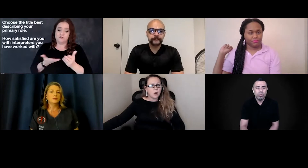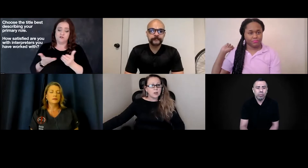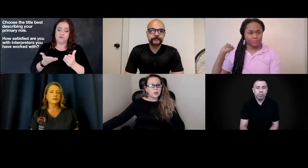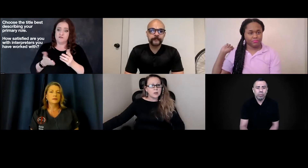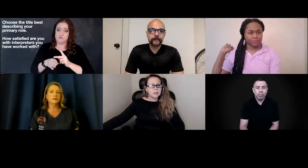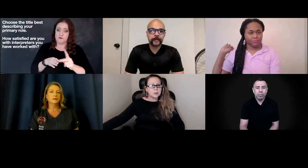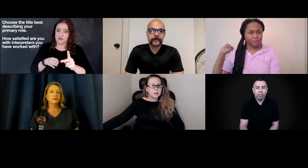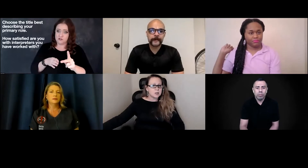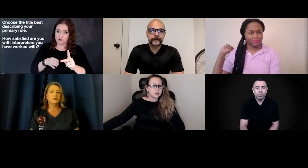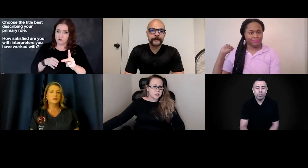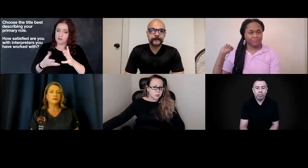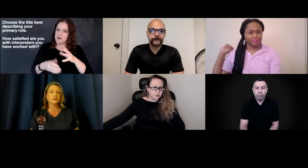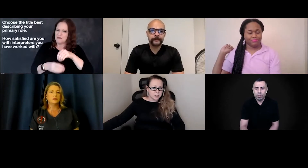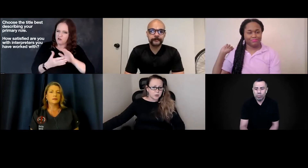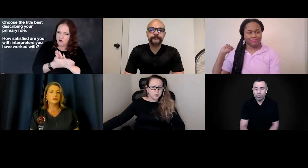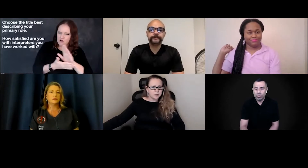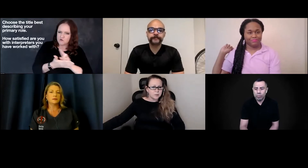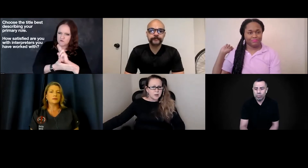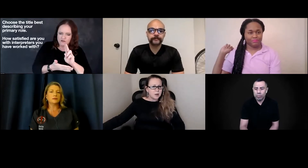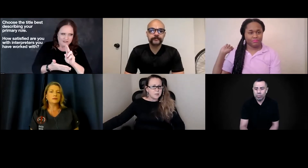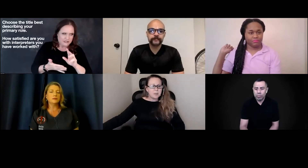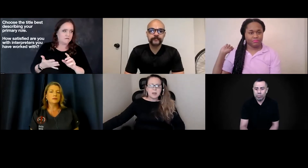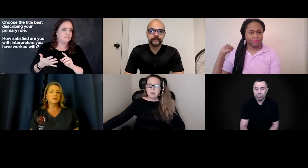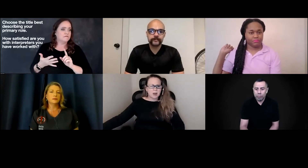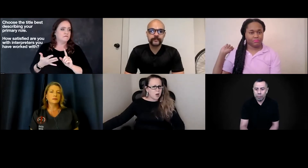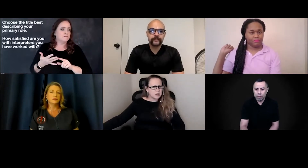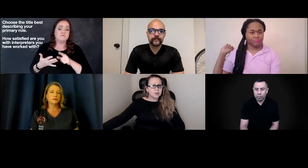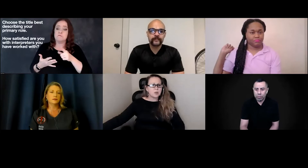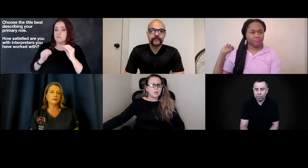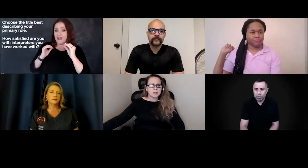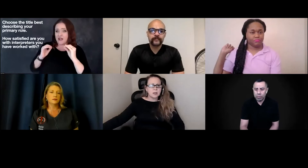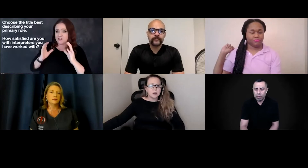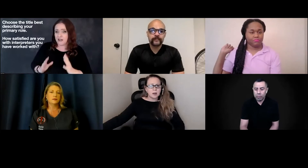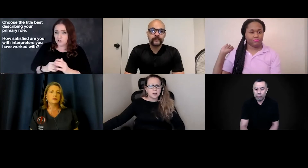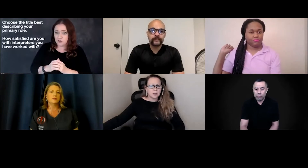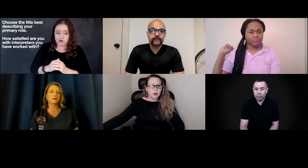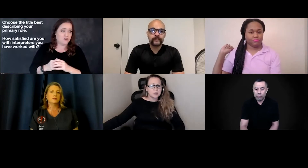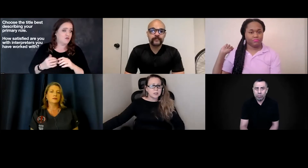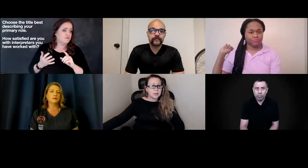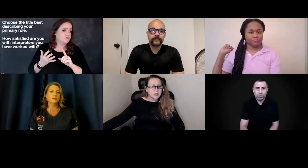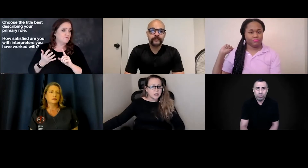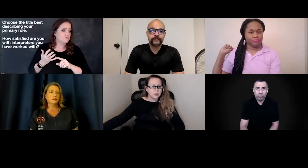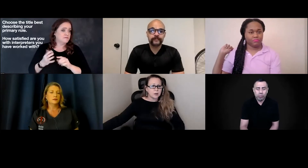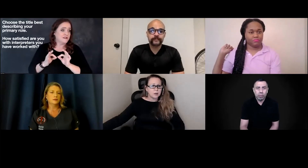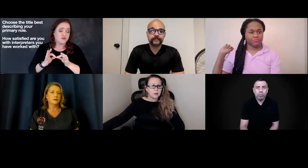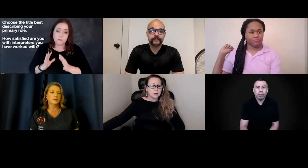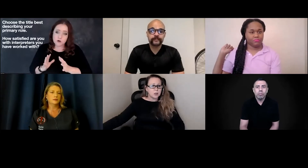Are you a disability services professional? Maybe at a college or a university. Another option is an educator.